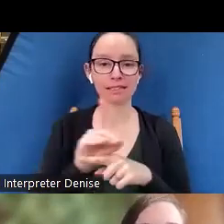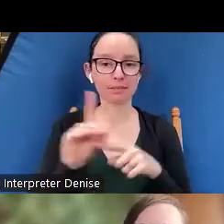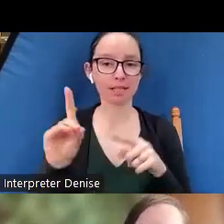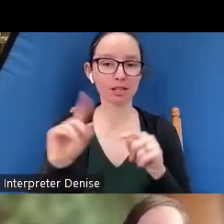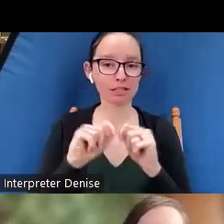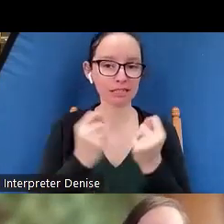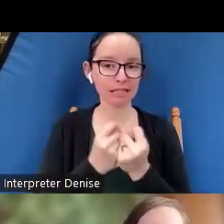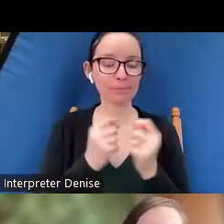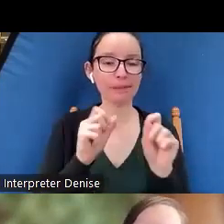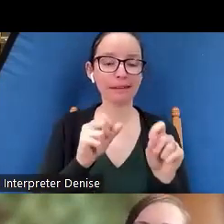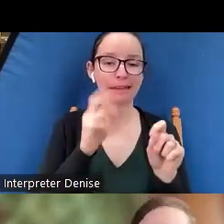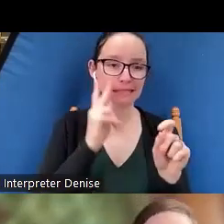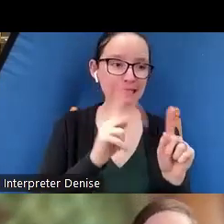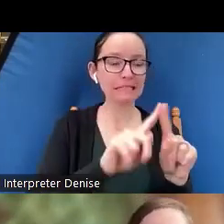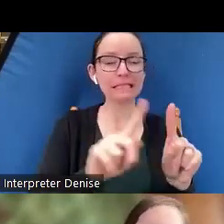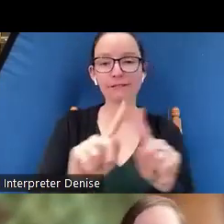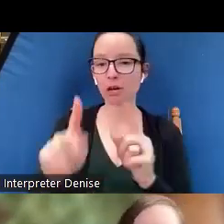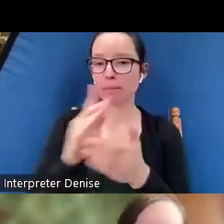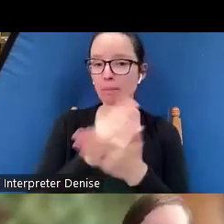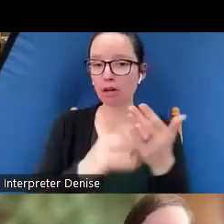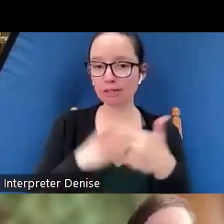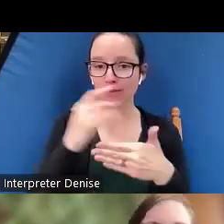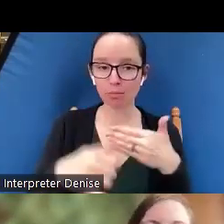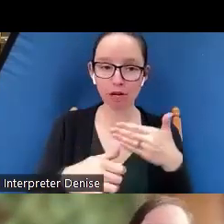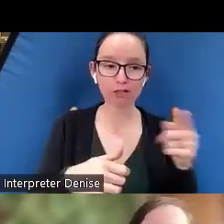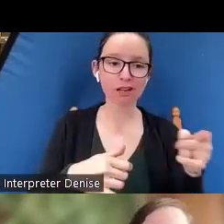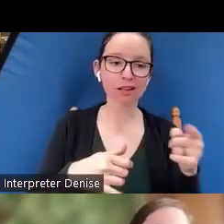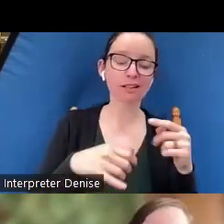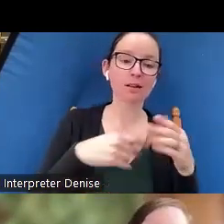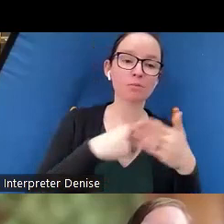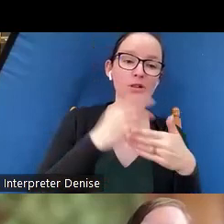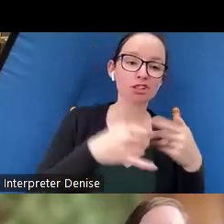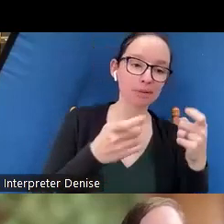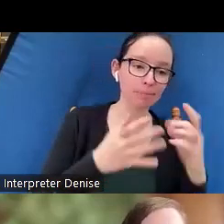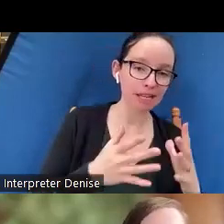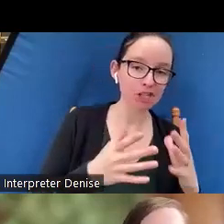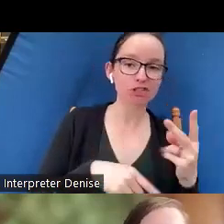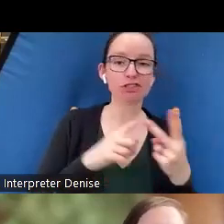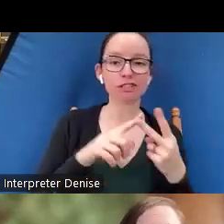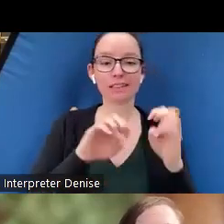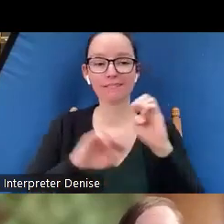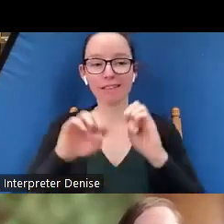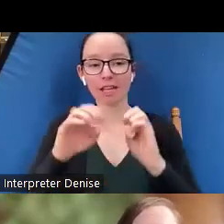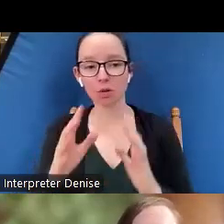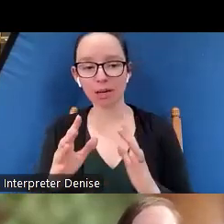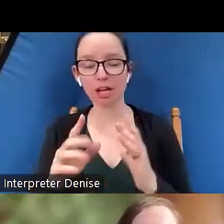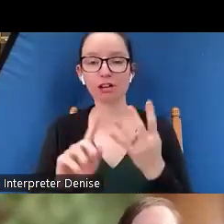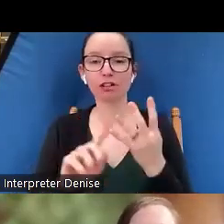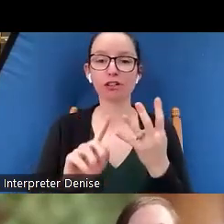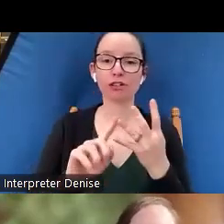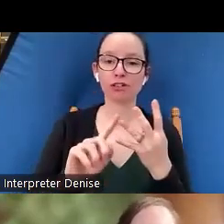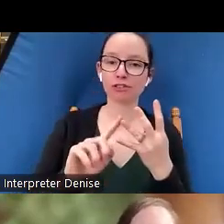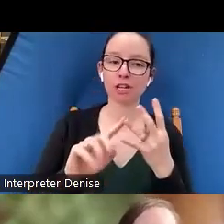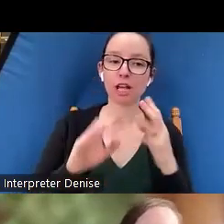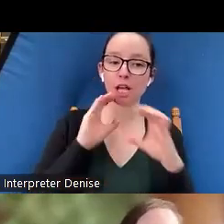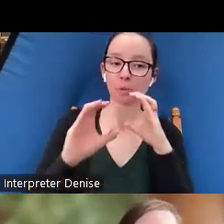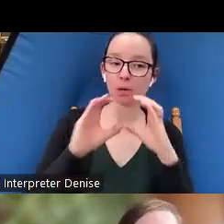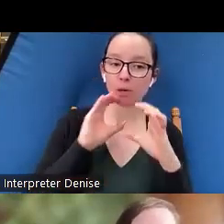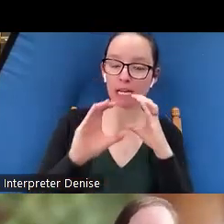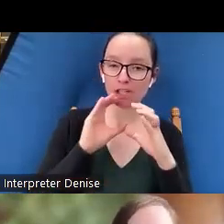So project managers, evaluators, also folks who do project communications and get to see, you know, share the stories of